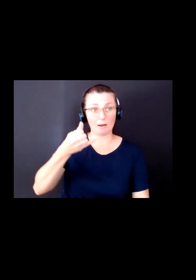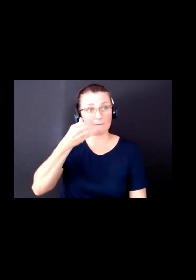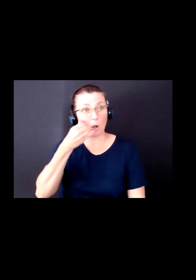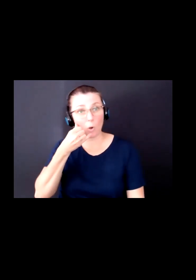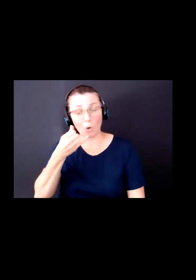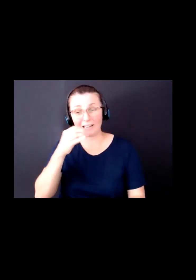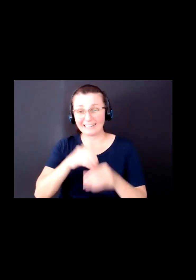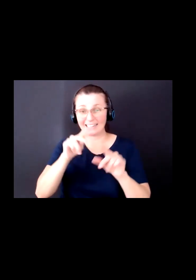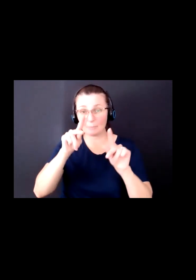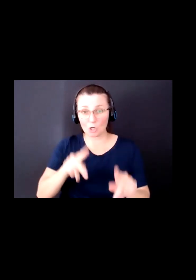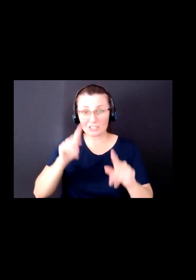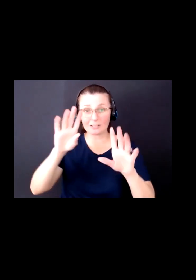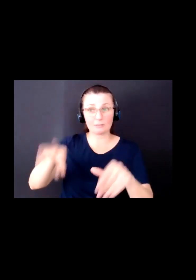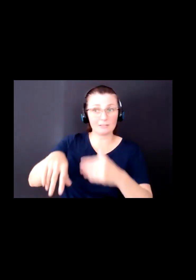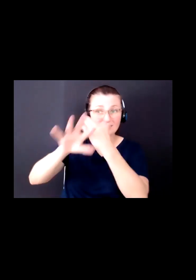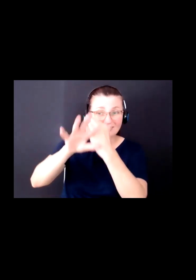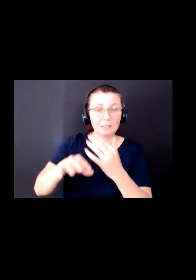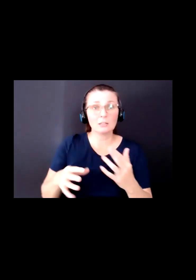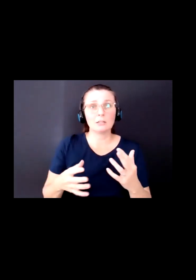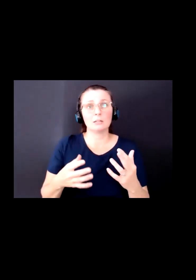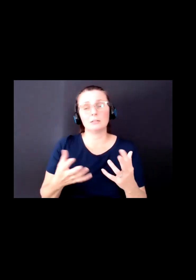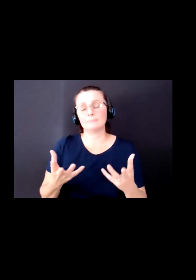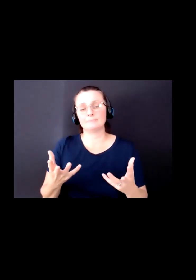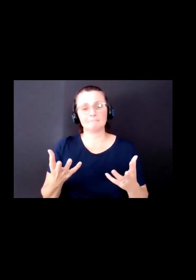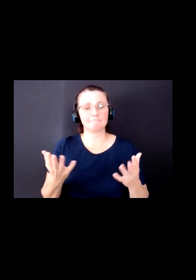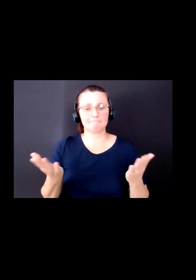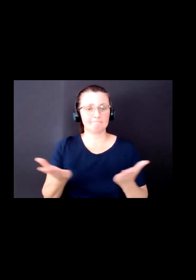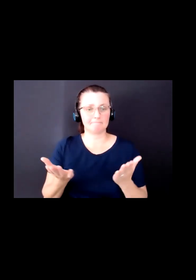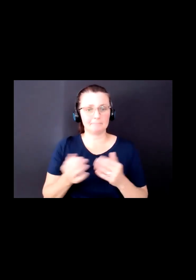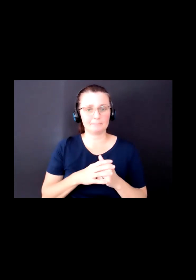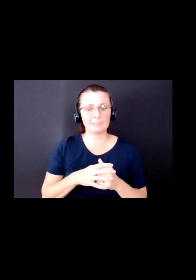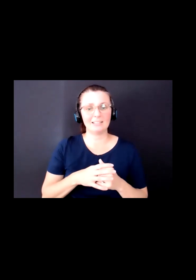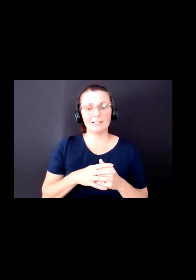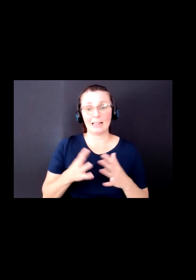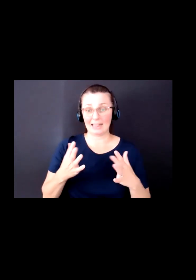there conversations that people have. What events do you put out. Are there